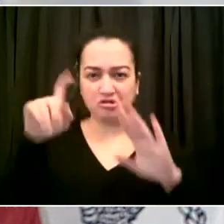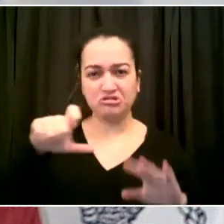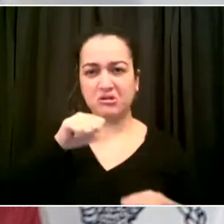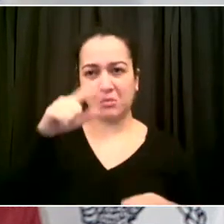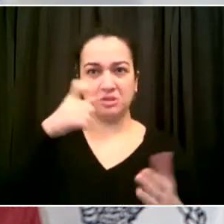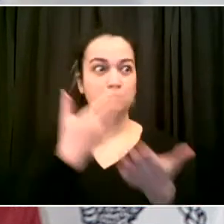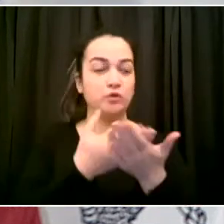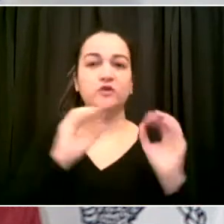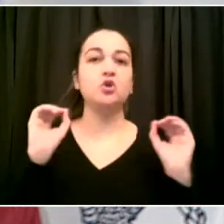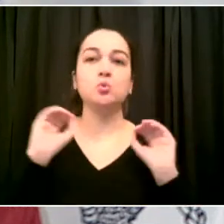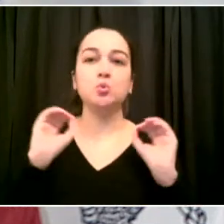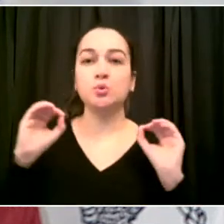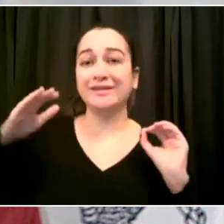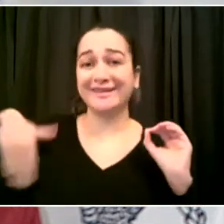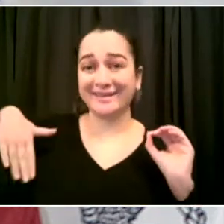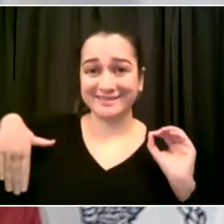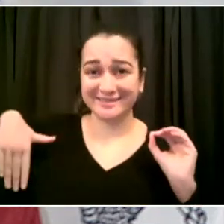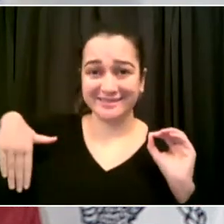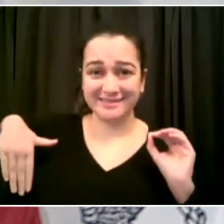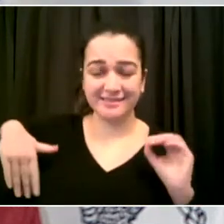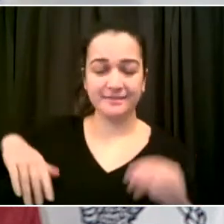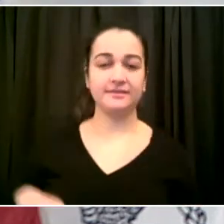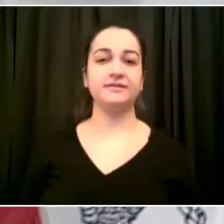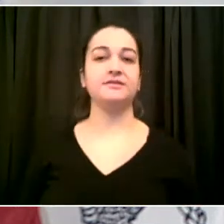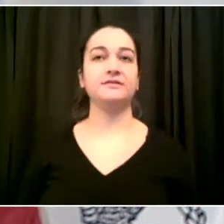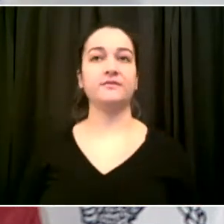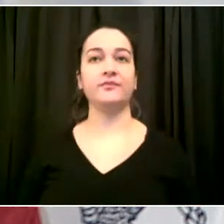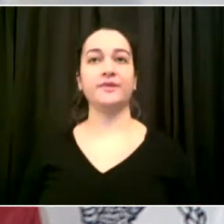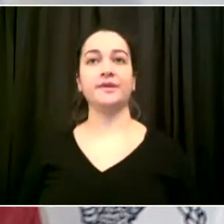WE SHOULDN'T ASSUME THE WORST WE SHOULD SAY WE NEED THE FULL